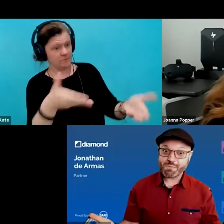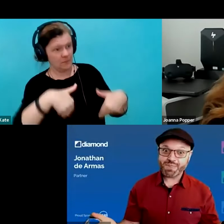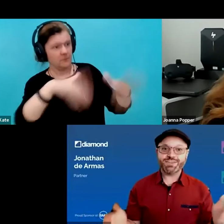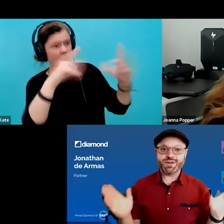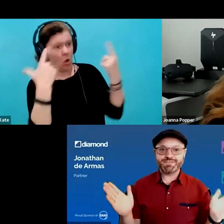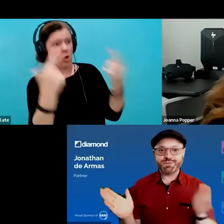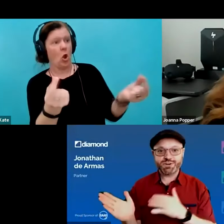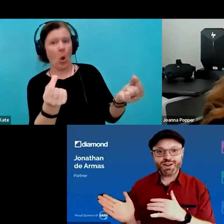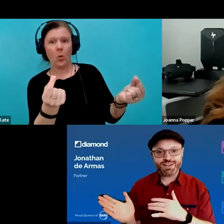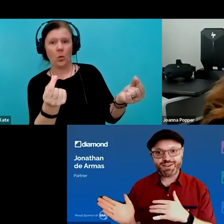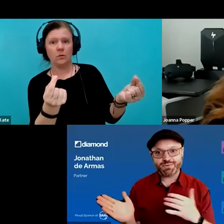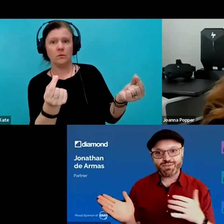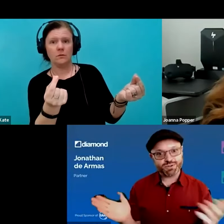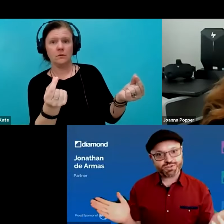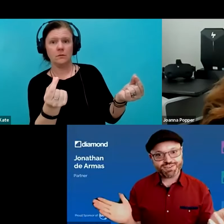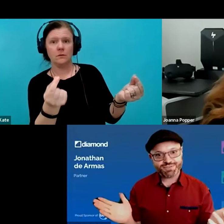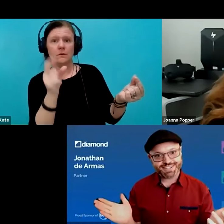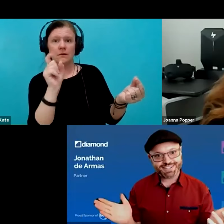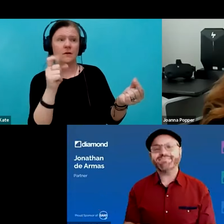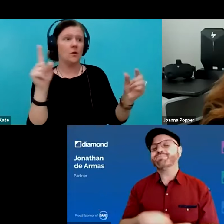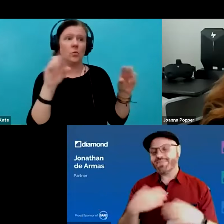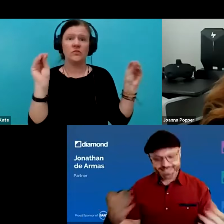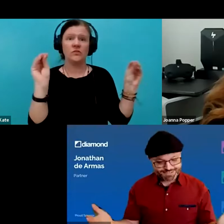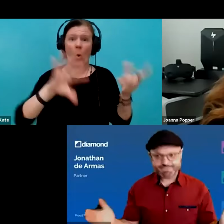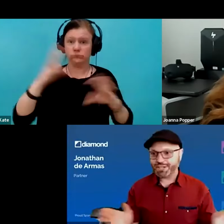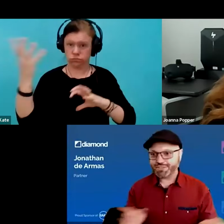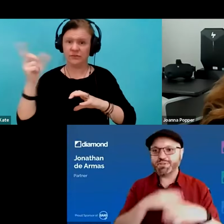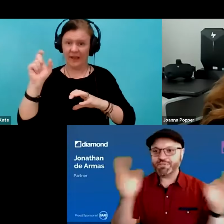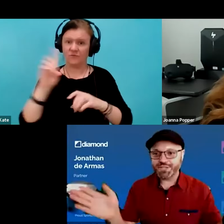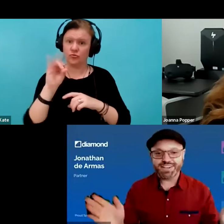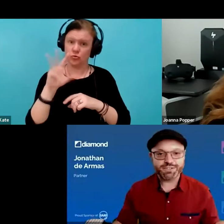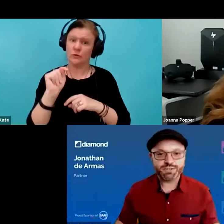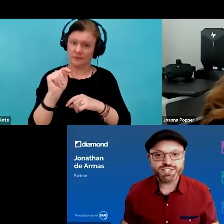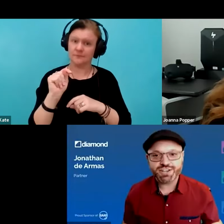And you have to do a cross fade with no train wreck. Forgive me for the technical